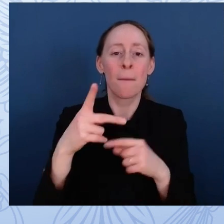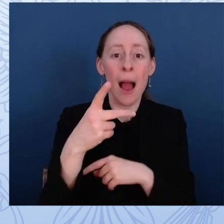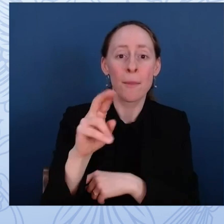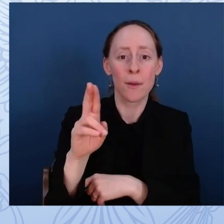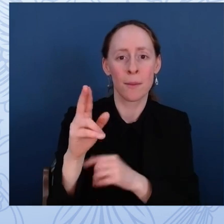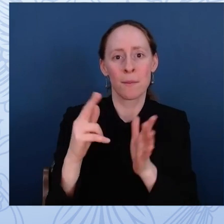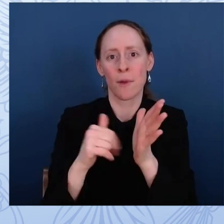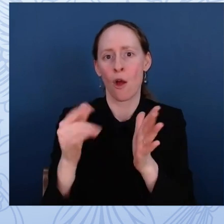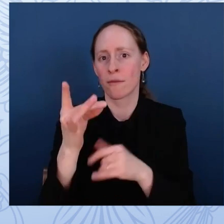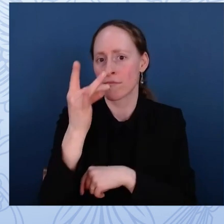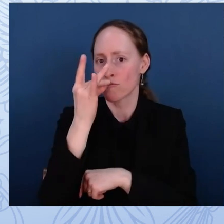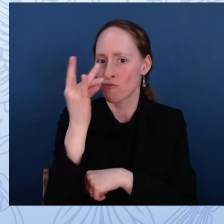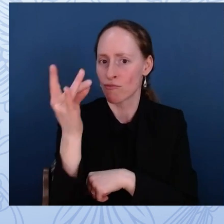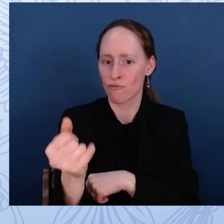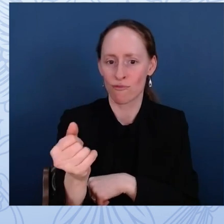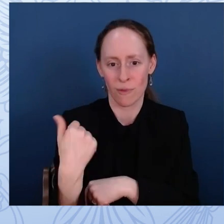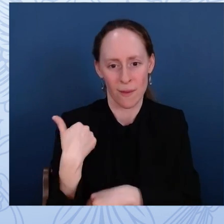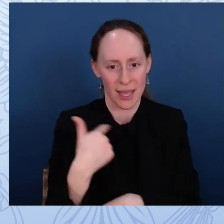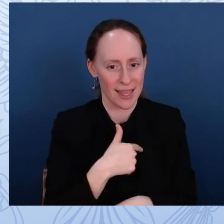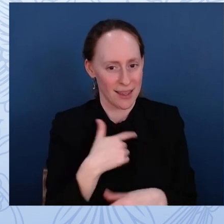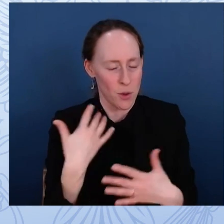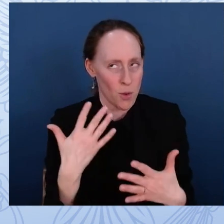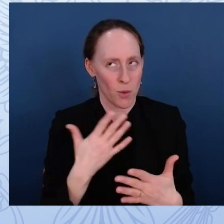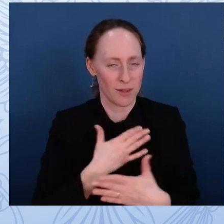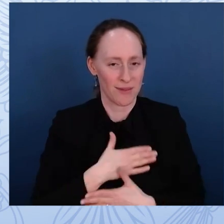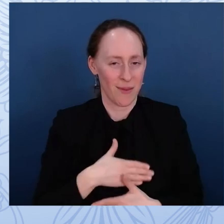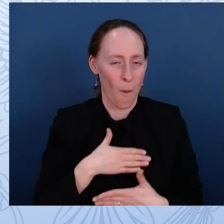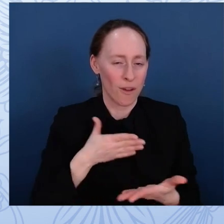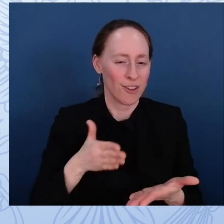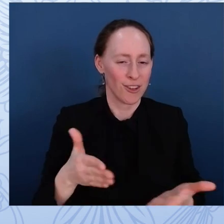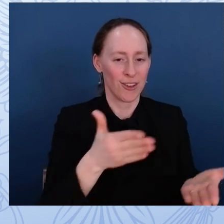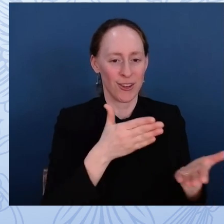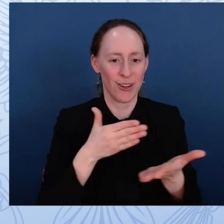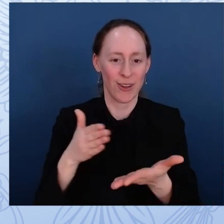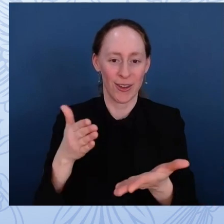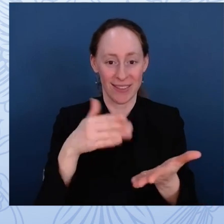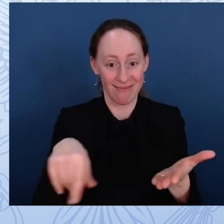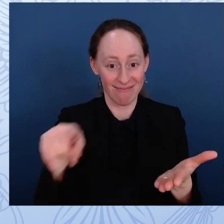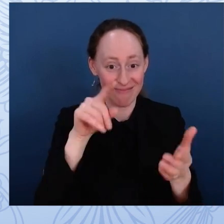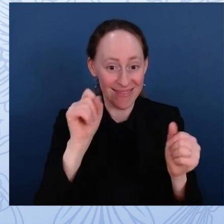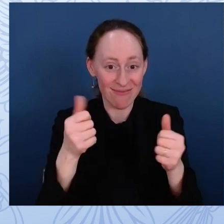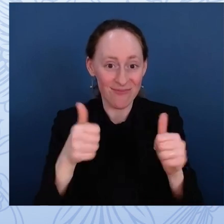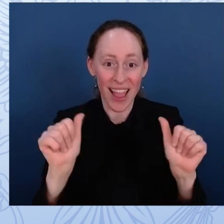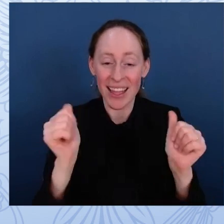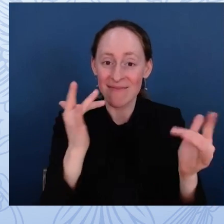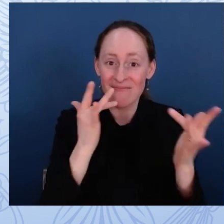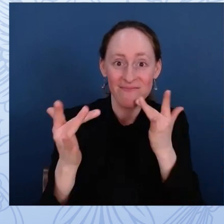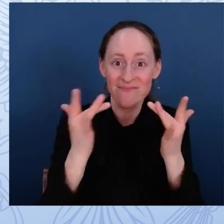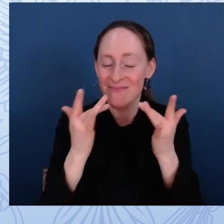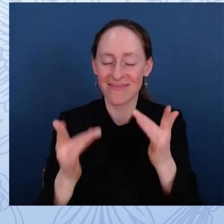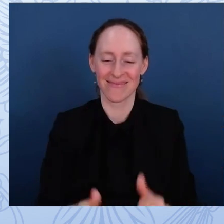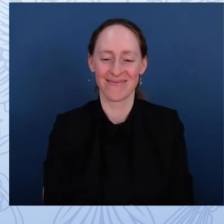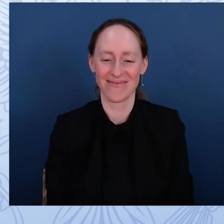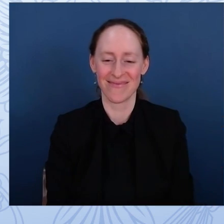so hopefully you could try them as well. I will pass you on to Susie. Susie Morrison: Good afternoon everyone. Thank you for being here.